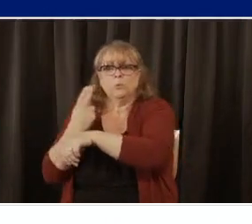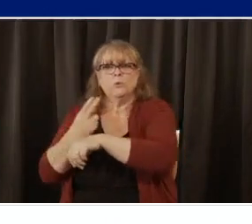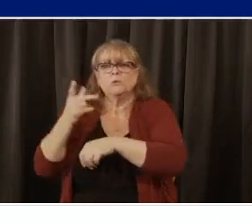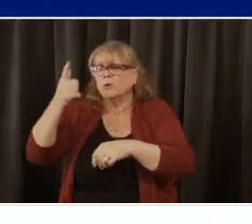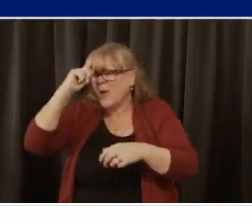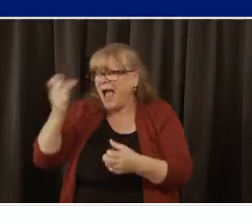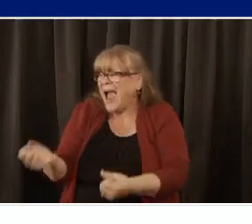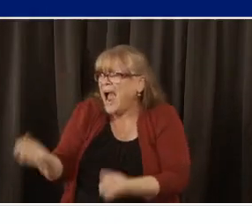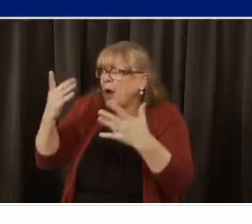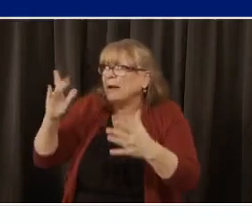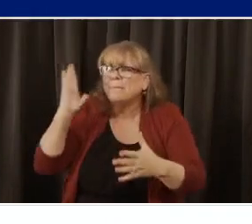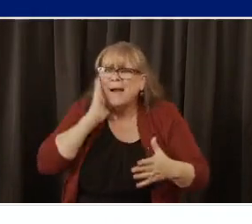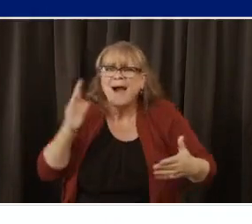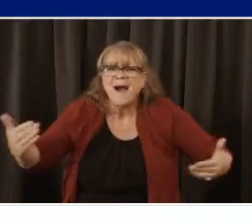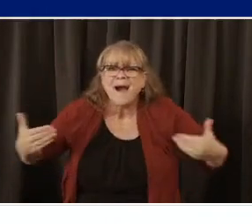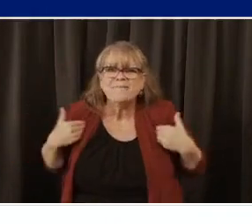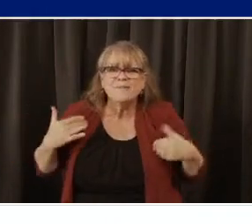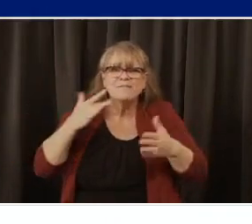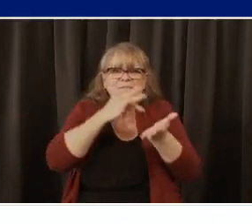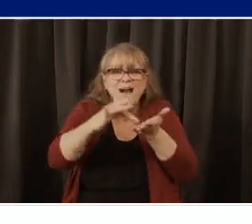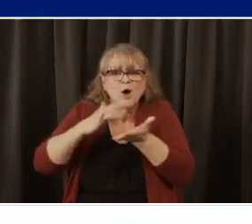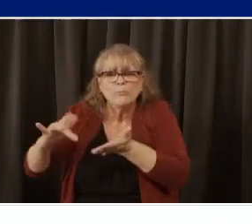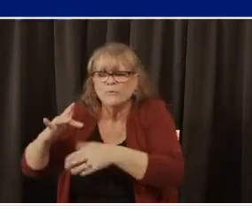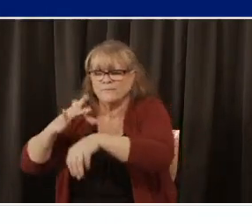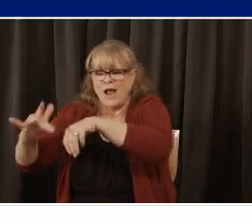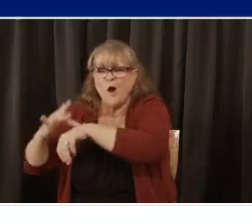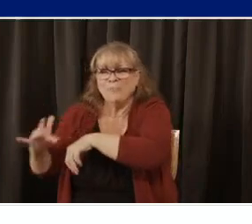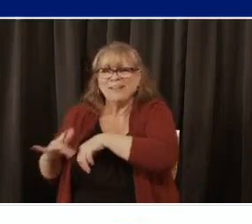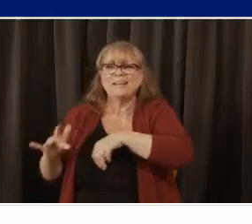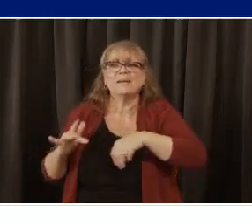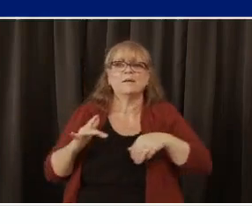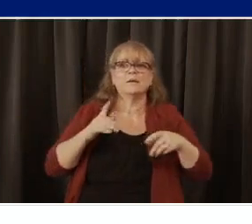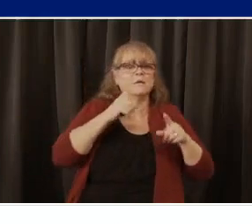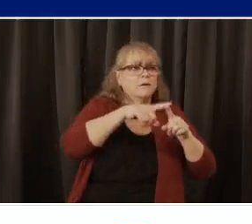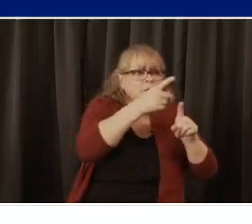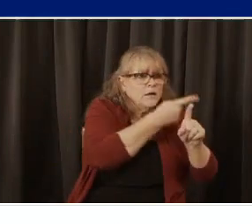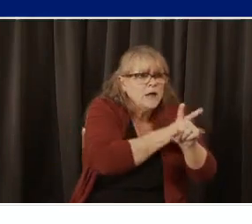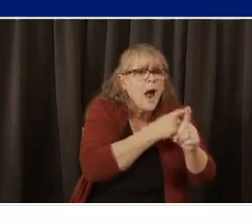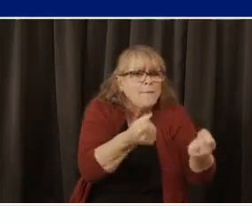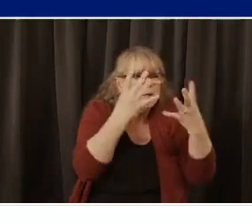also gave us critical information blinking LED red lights is what we called them